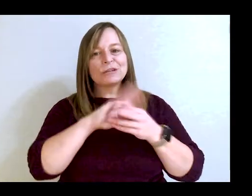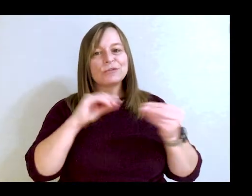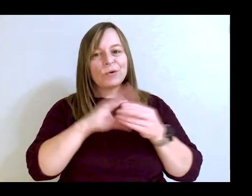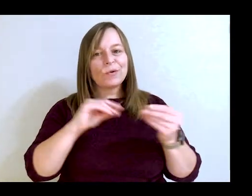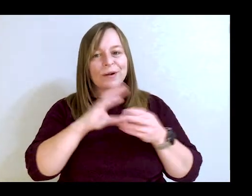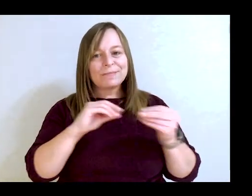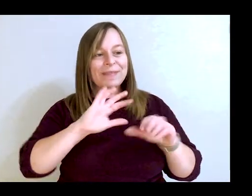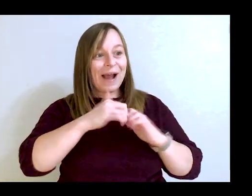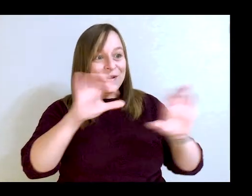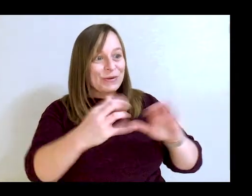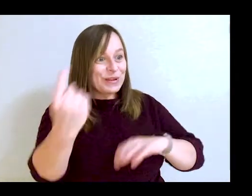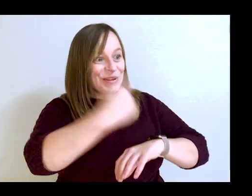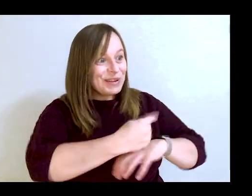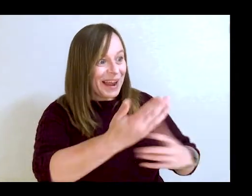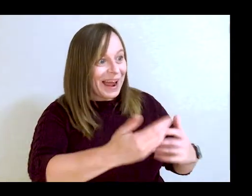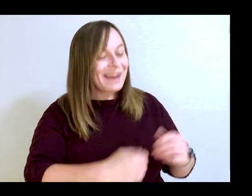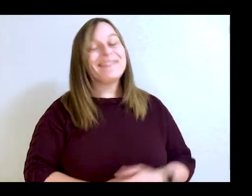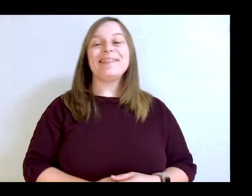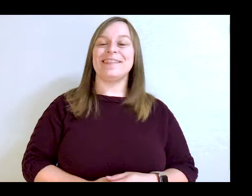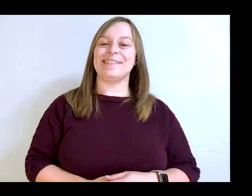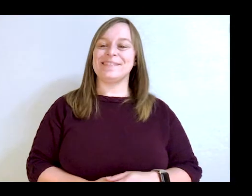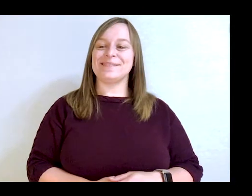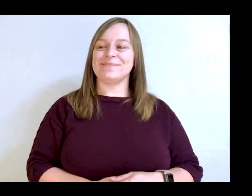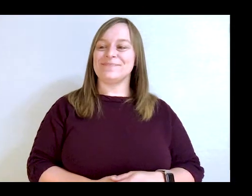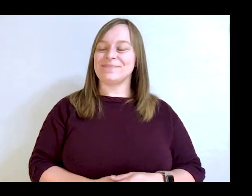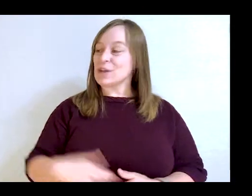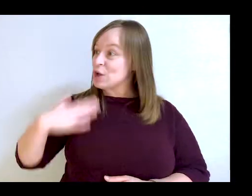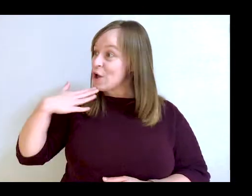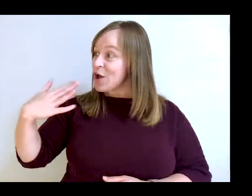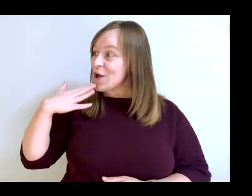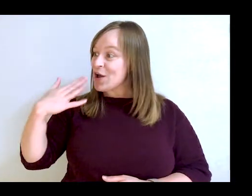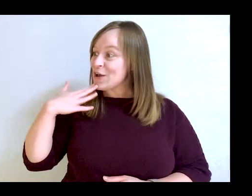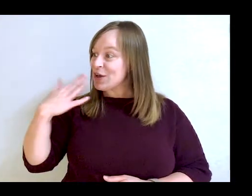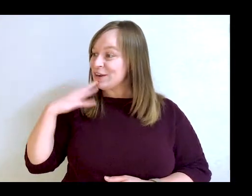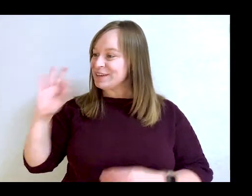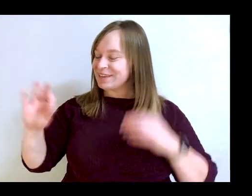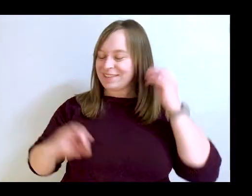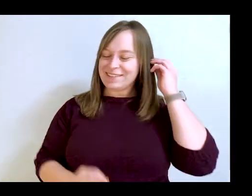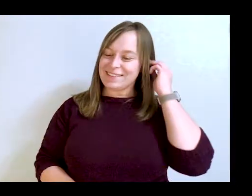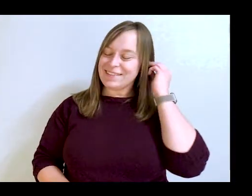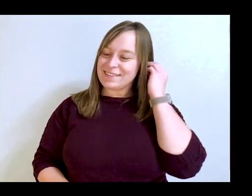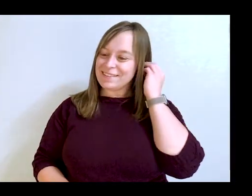their story. How are you all doing today? N: Good. M: Good